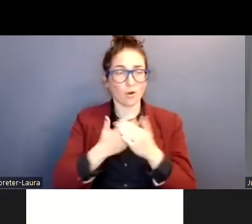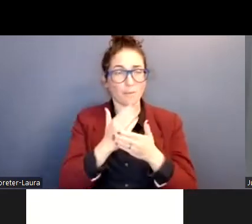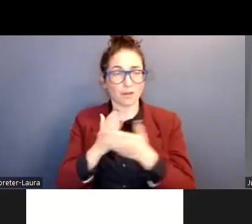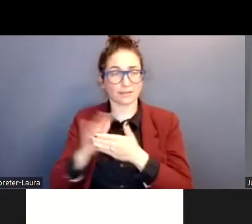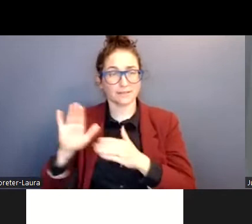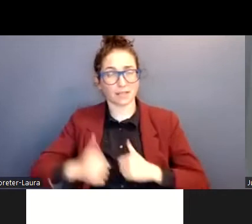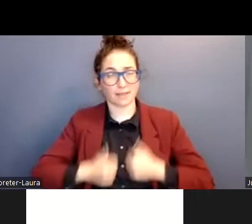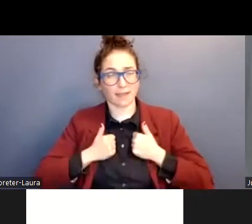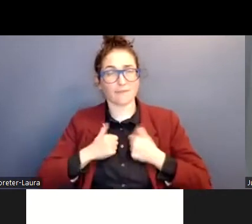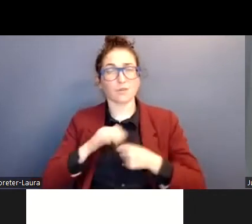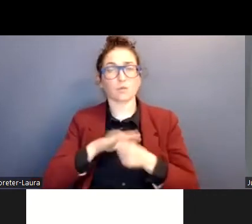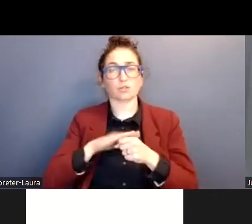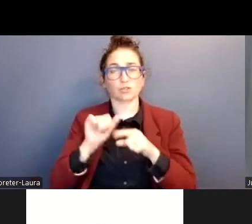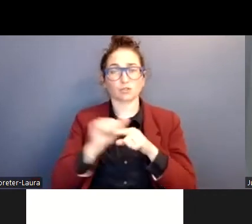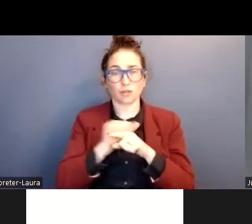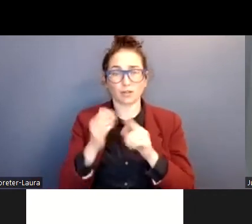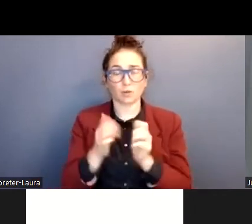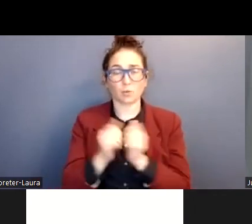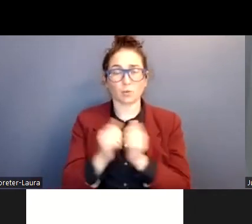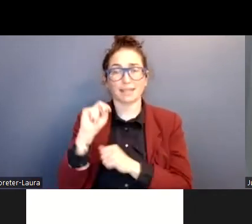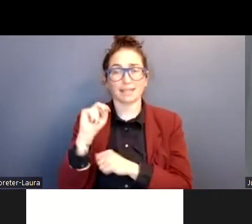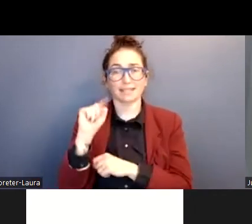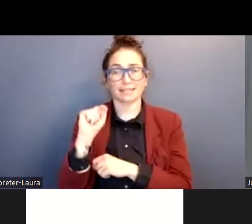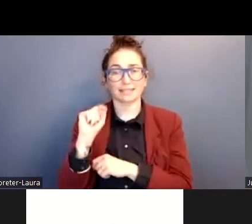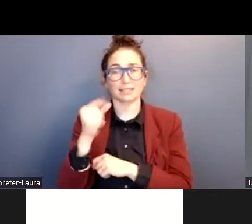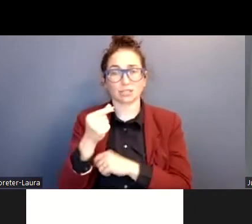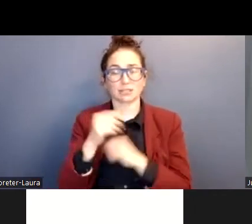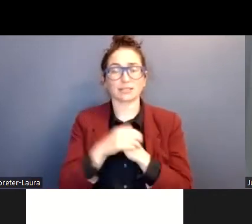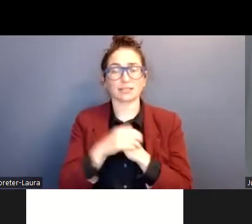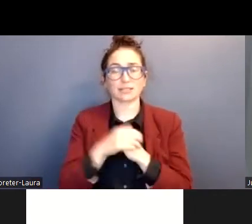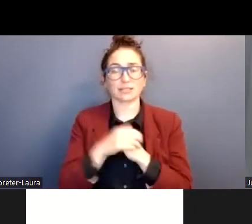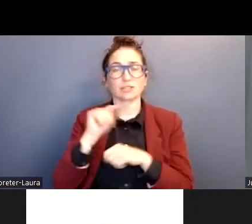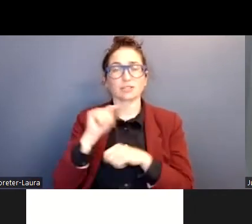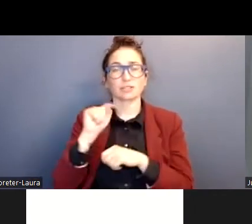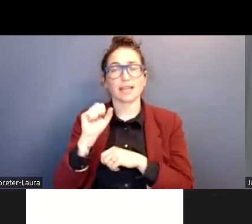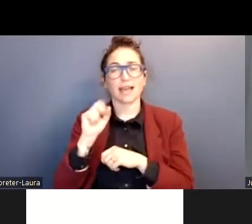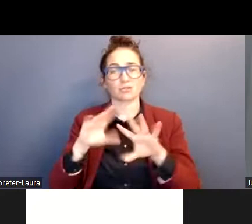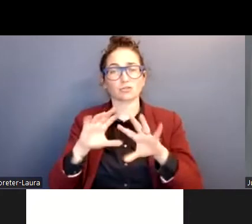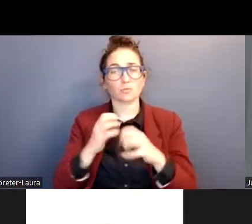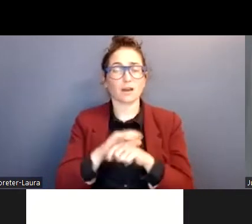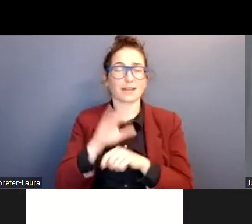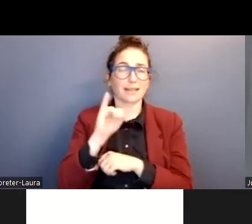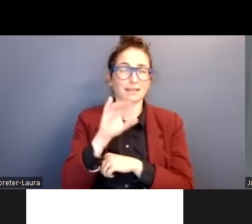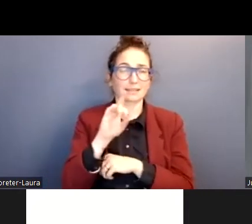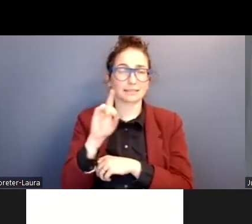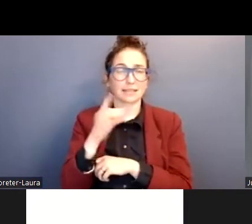regional trainer with the MTG the National Trust task group on intellectual disabilities and dementia practices. And I am a